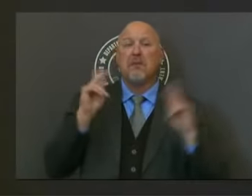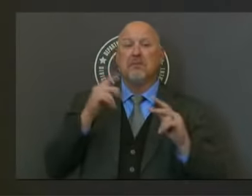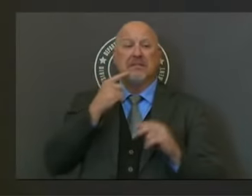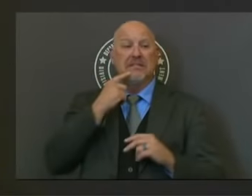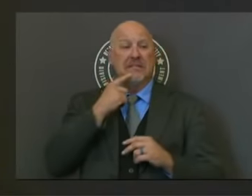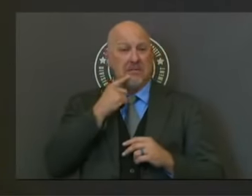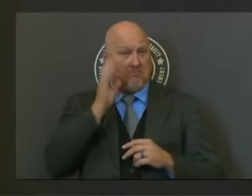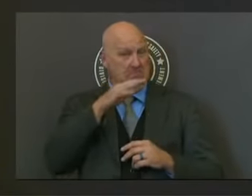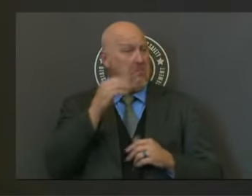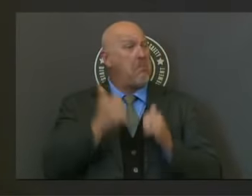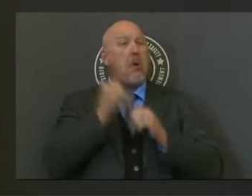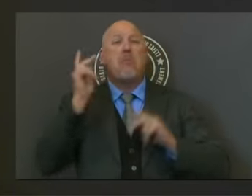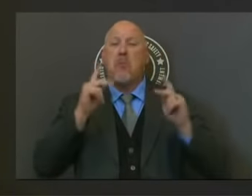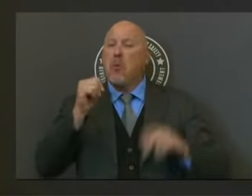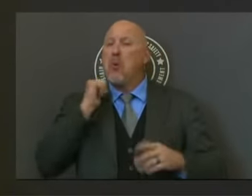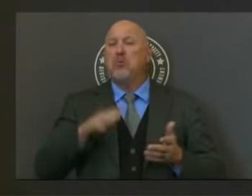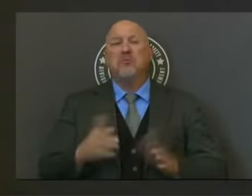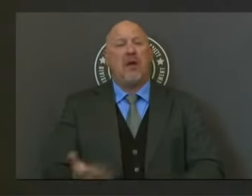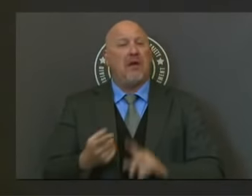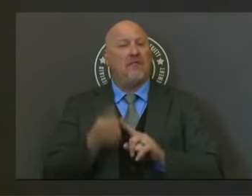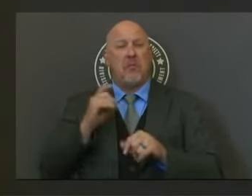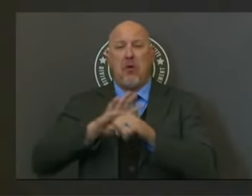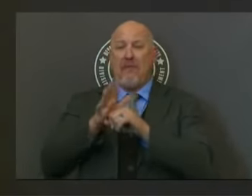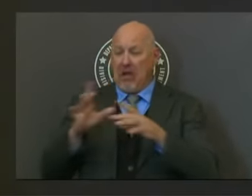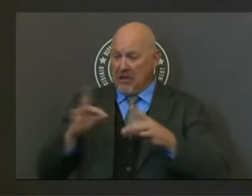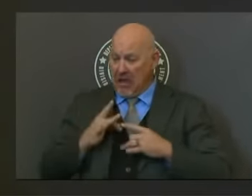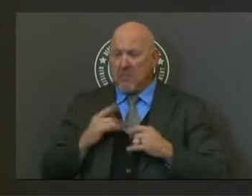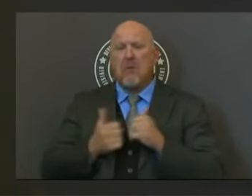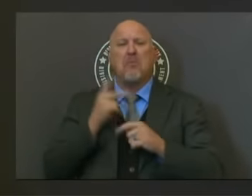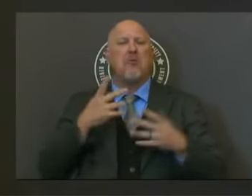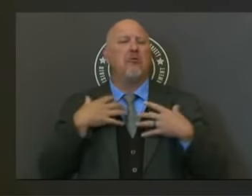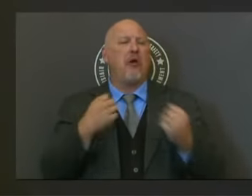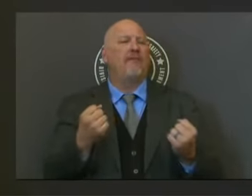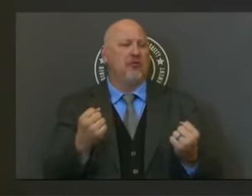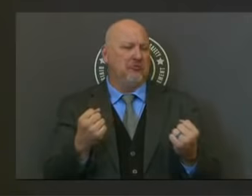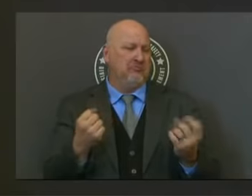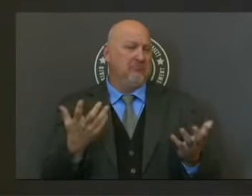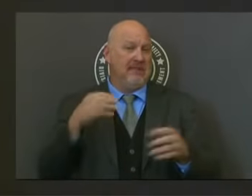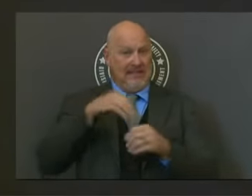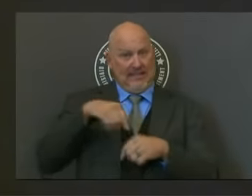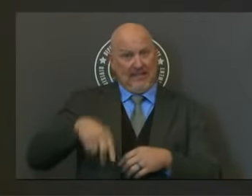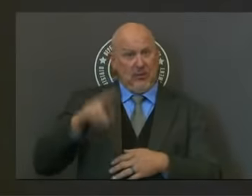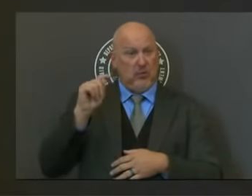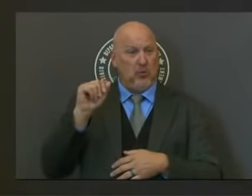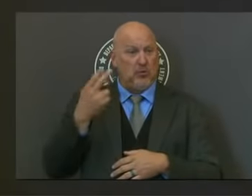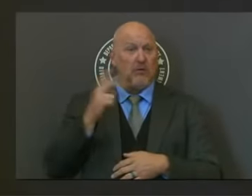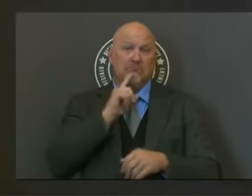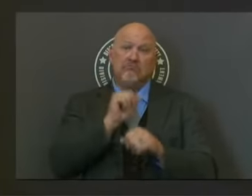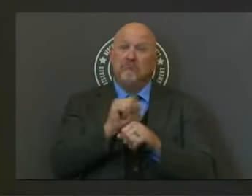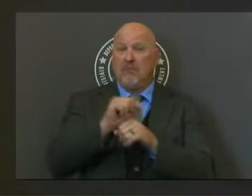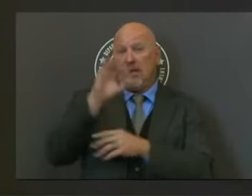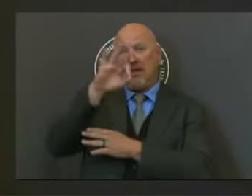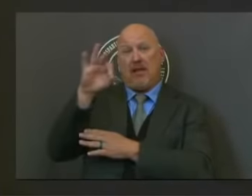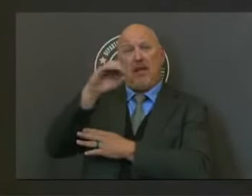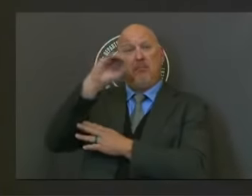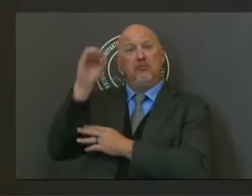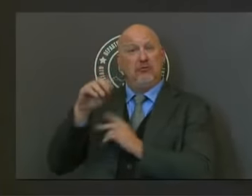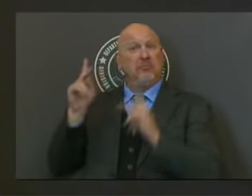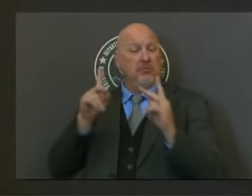dot over ninety nine percent of the people contract covert